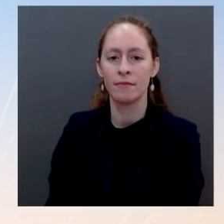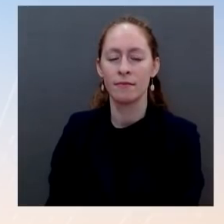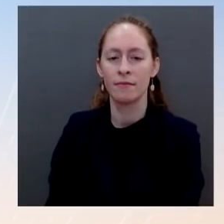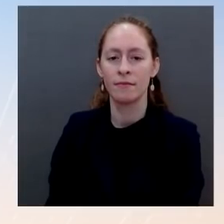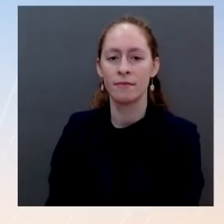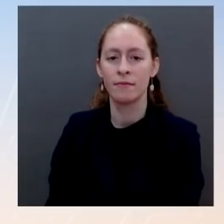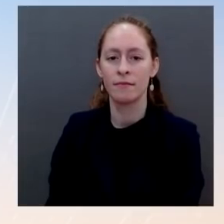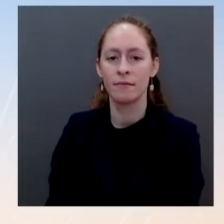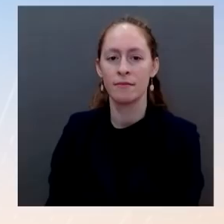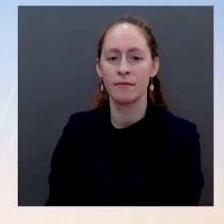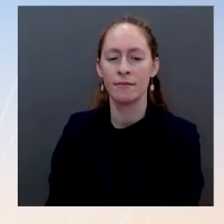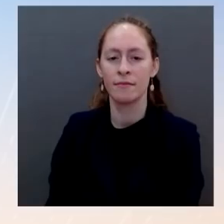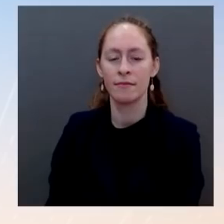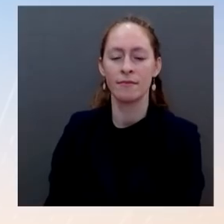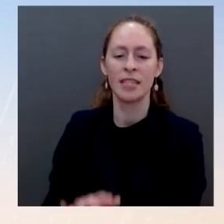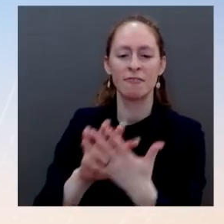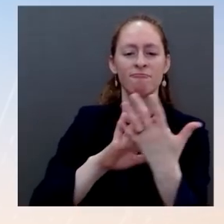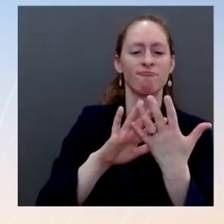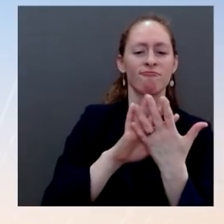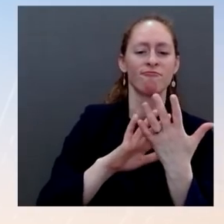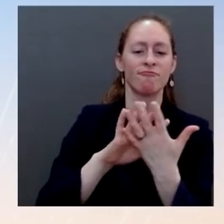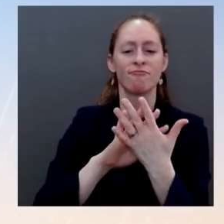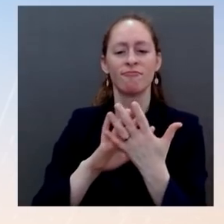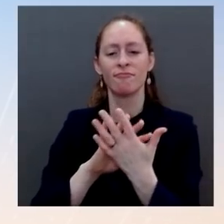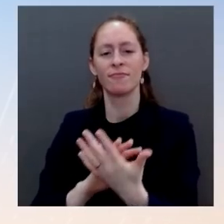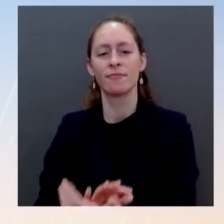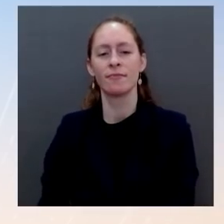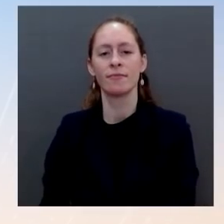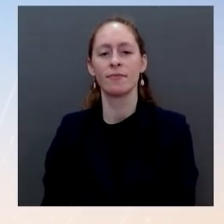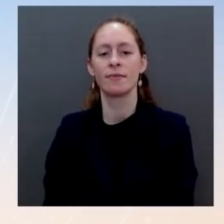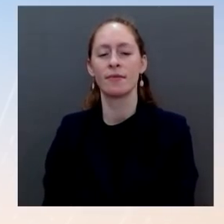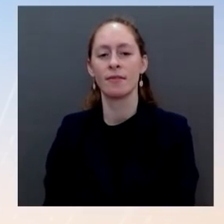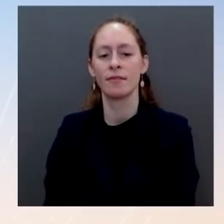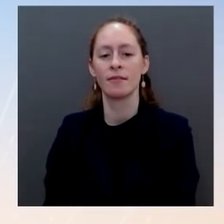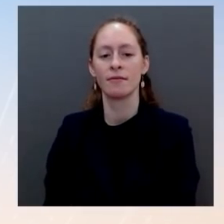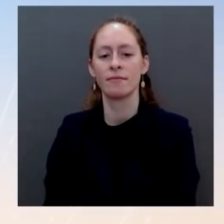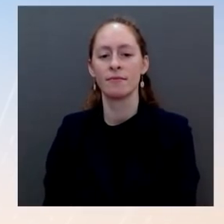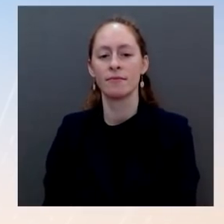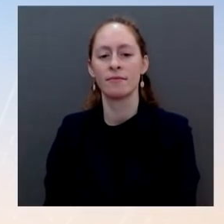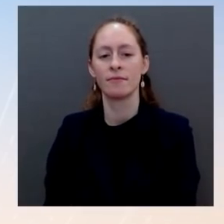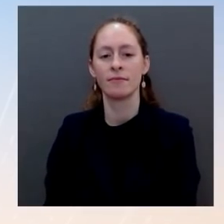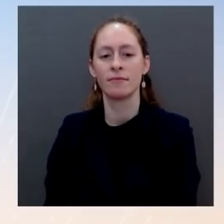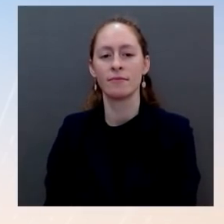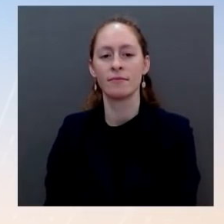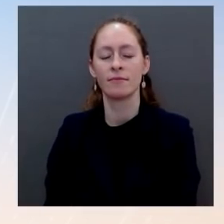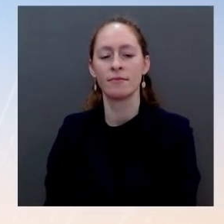that will push the U.S. to -- under the administration -- to take a decision to leave Iraq and Syria?